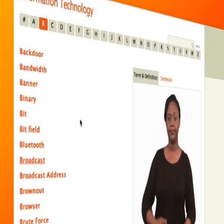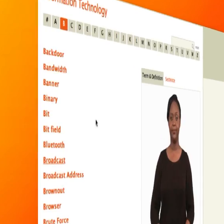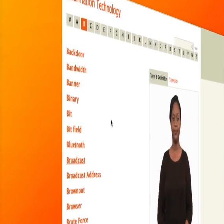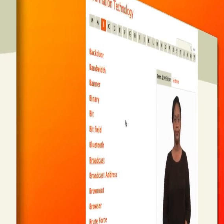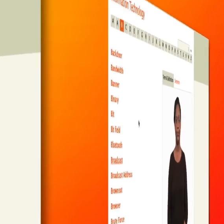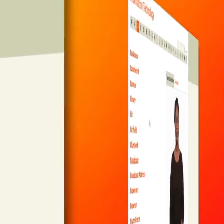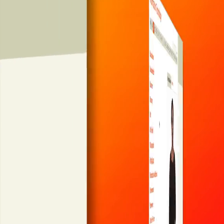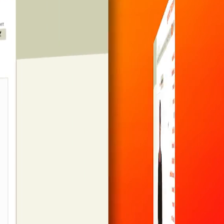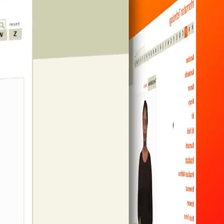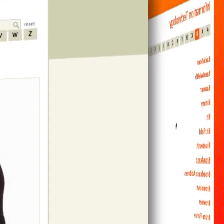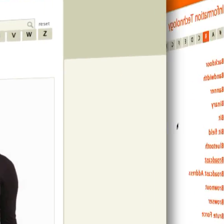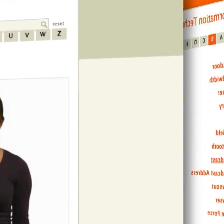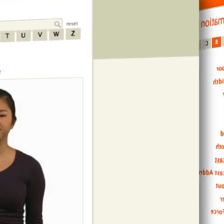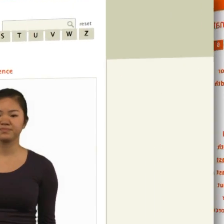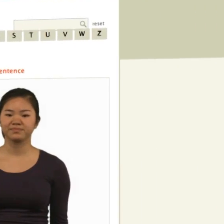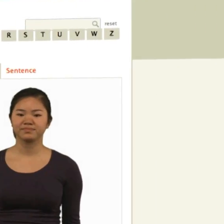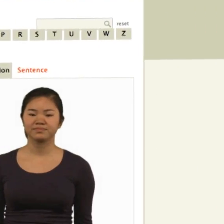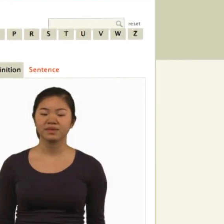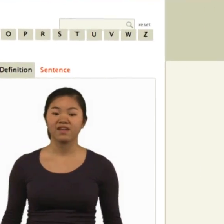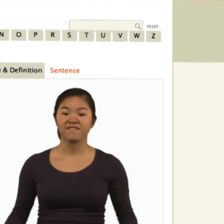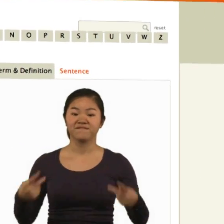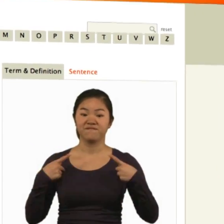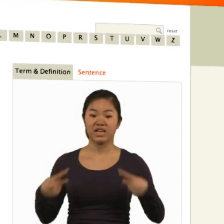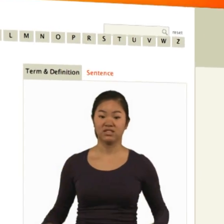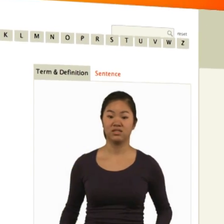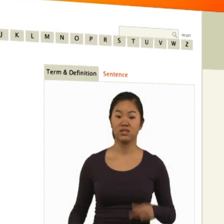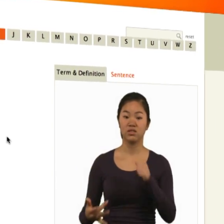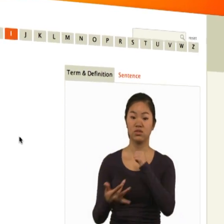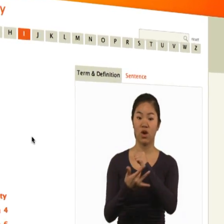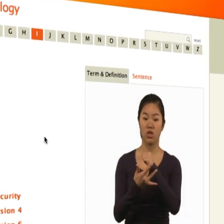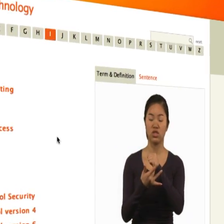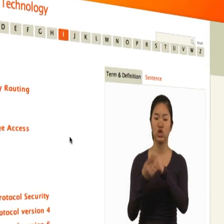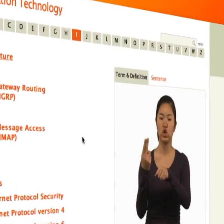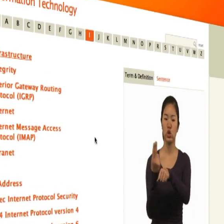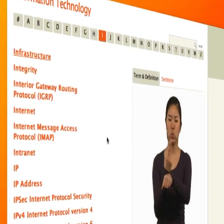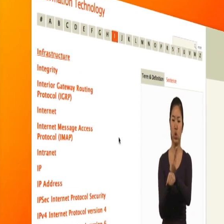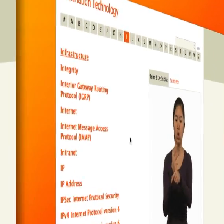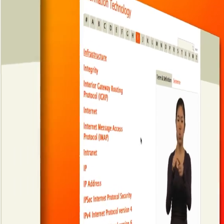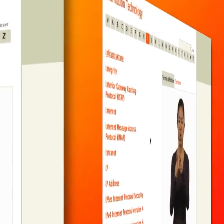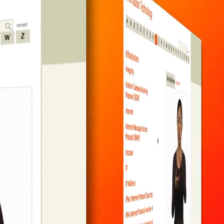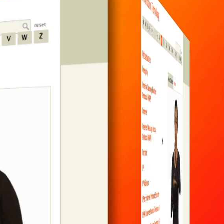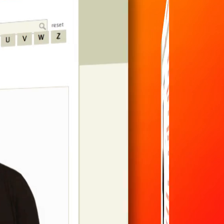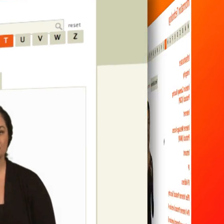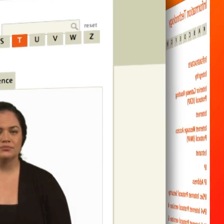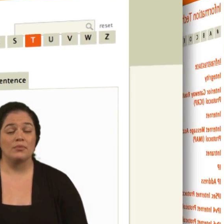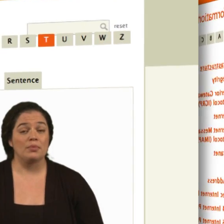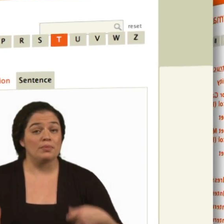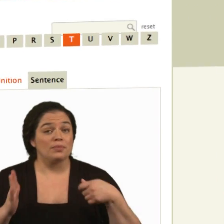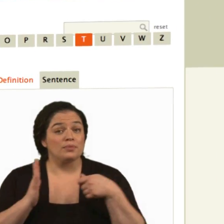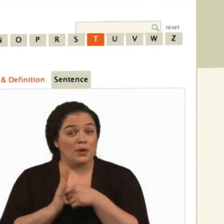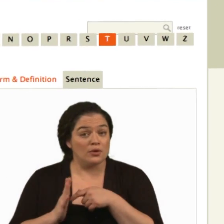to match specific discipline terms in the STEM areas have a place to go to find those signs.